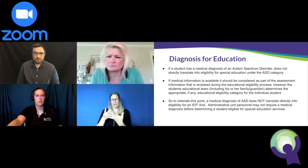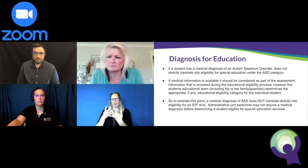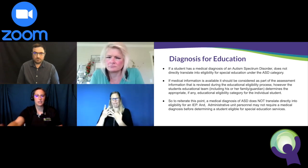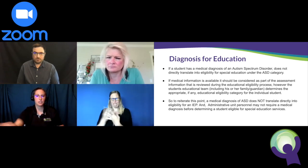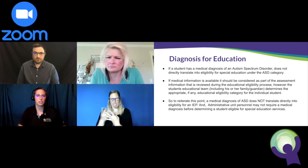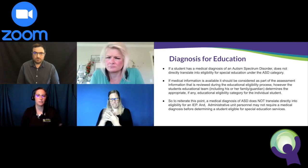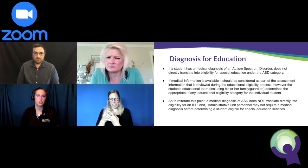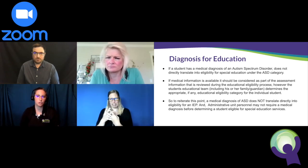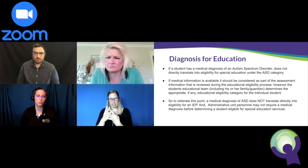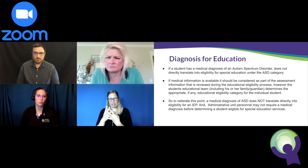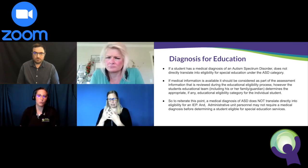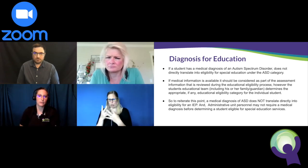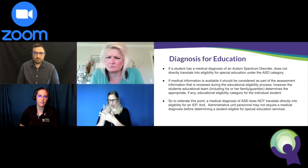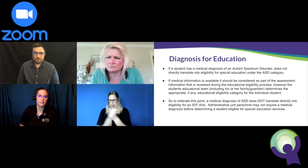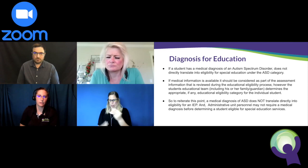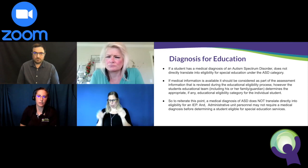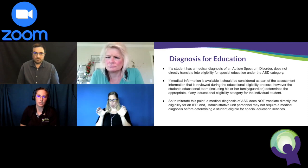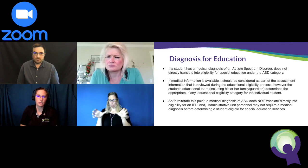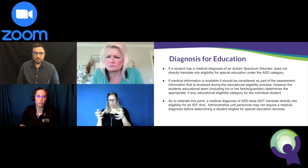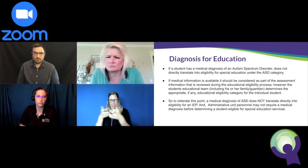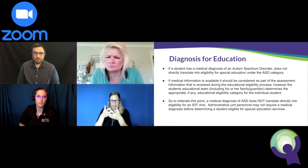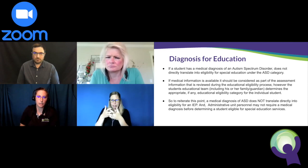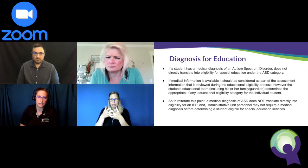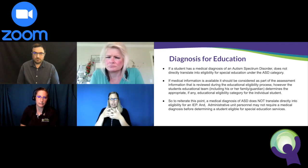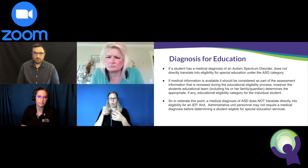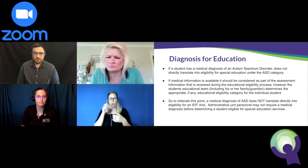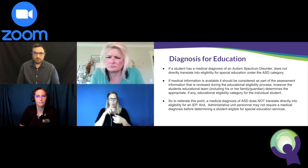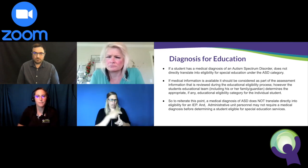combination of the two or if it's hearing loss, or if it's autism?